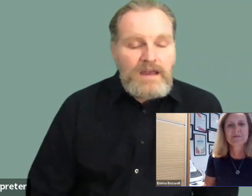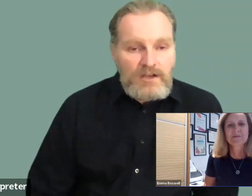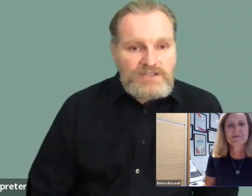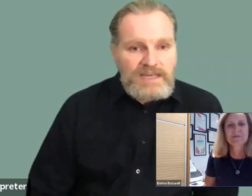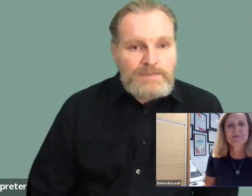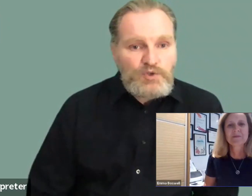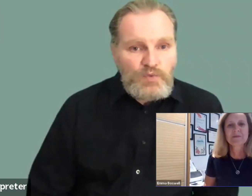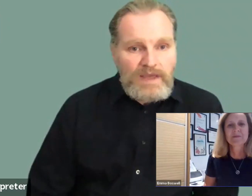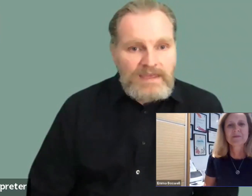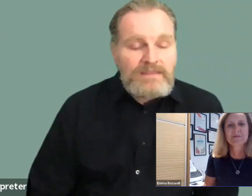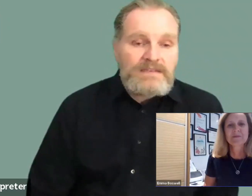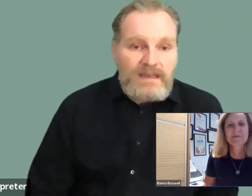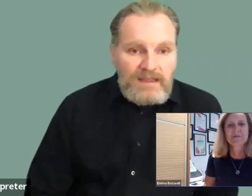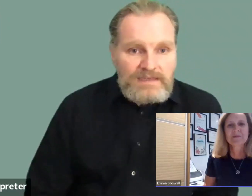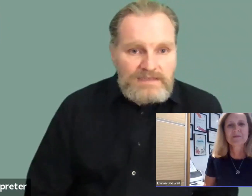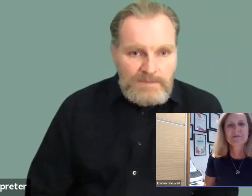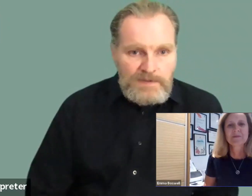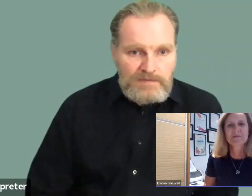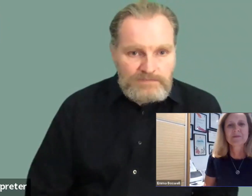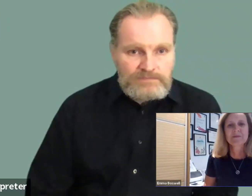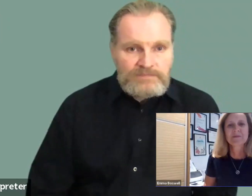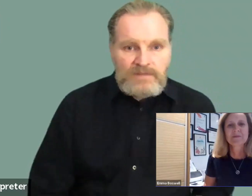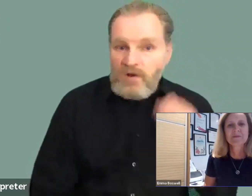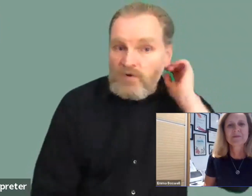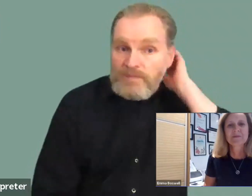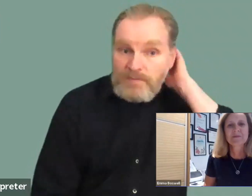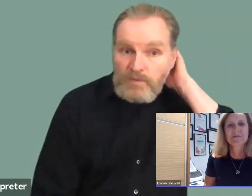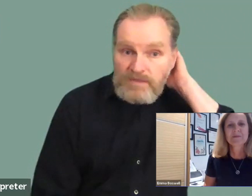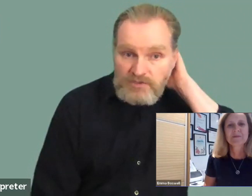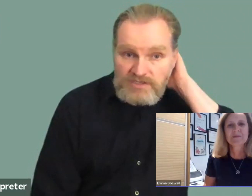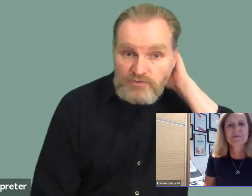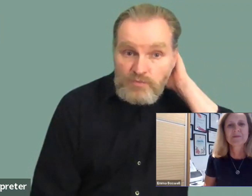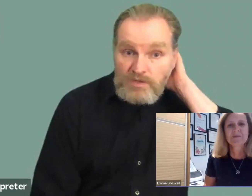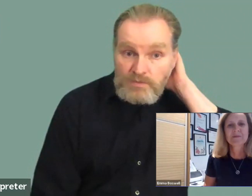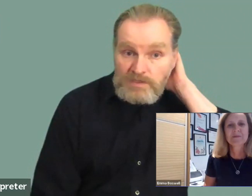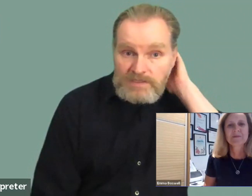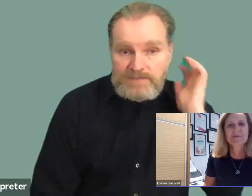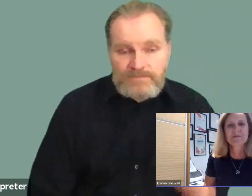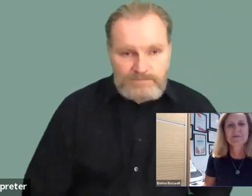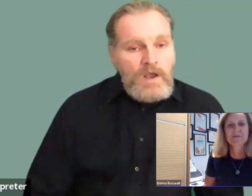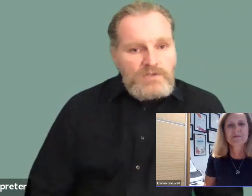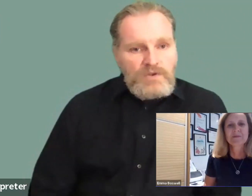Usher type 2A that is the highest number of people with Usher syndrome worldwide. Also,